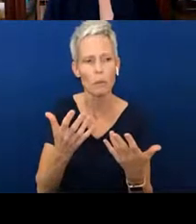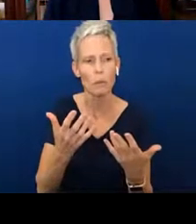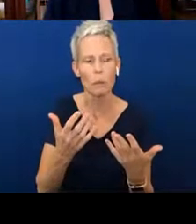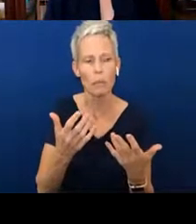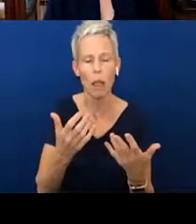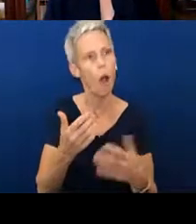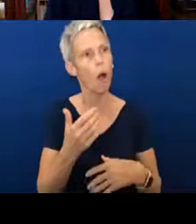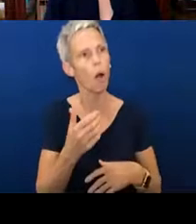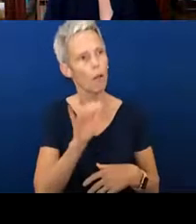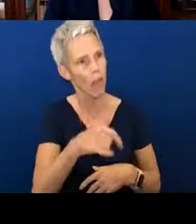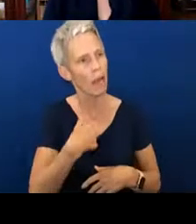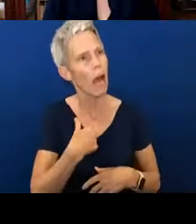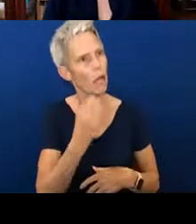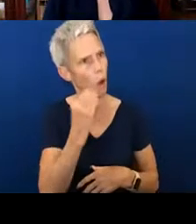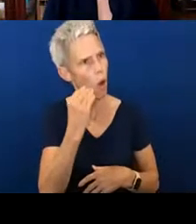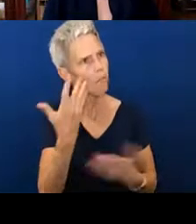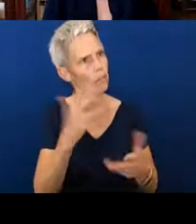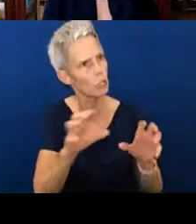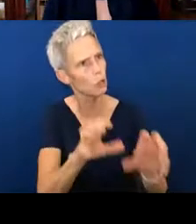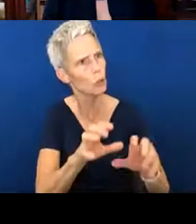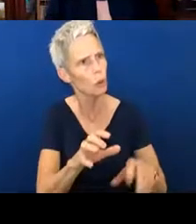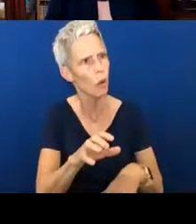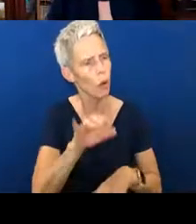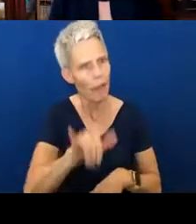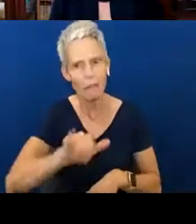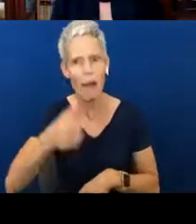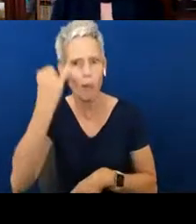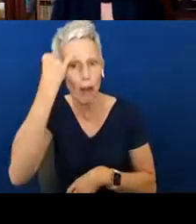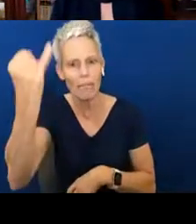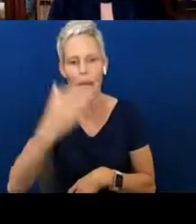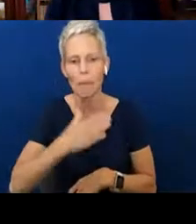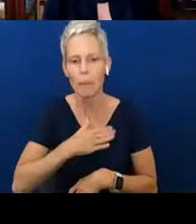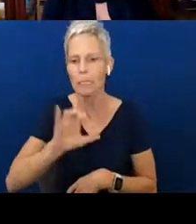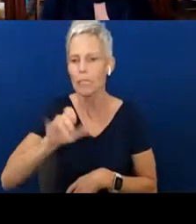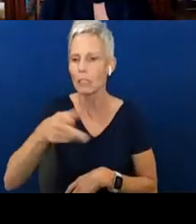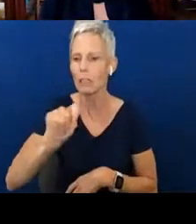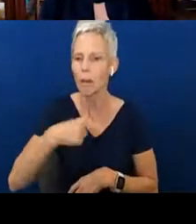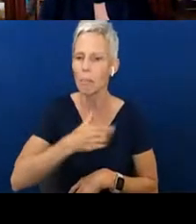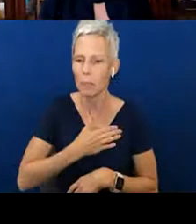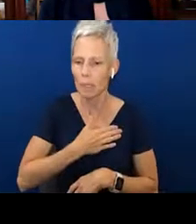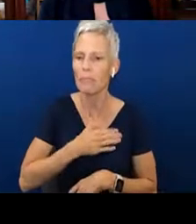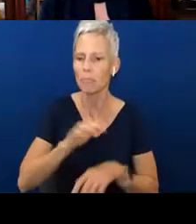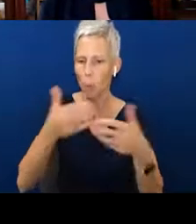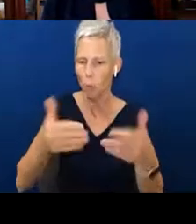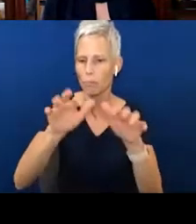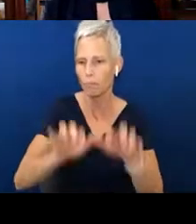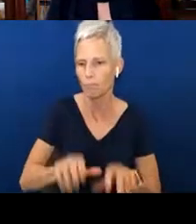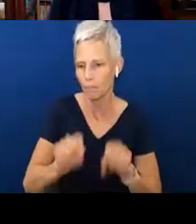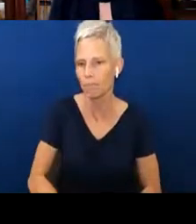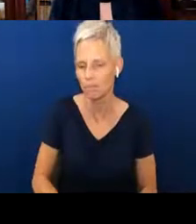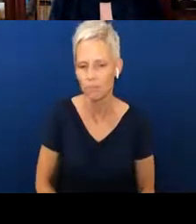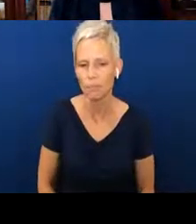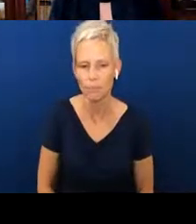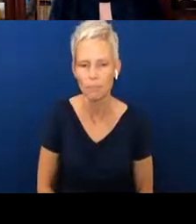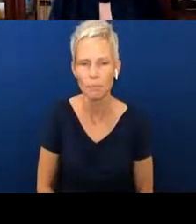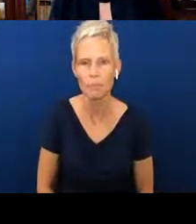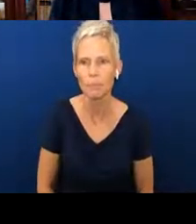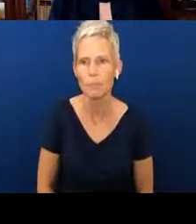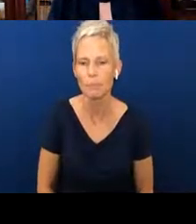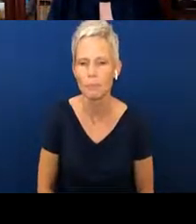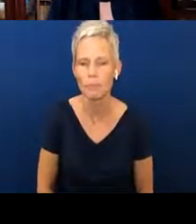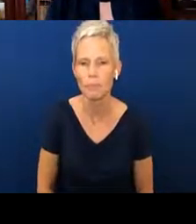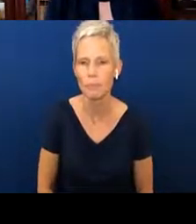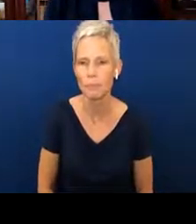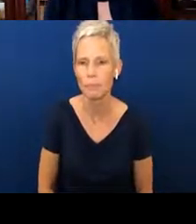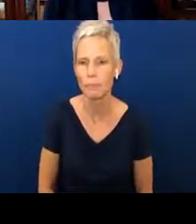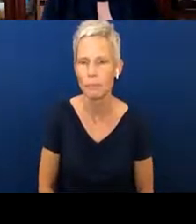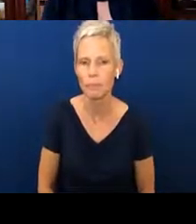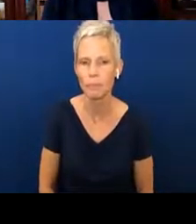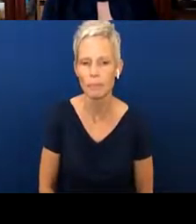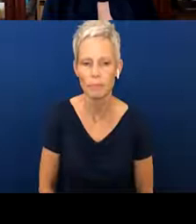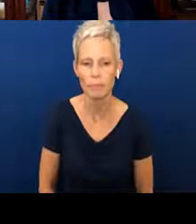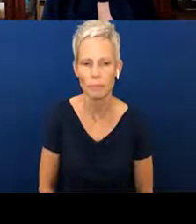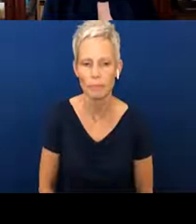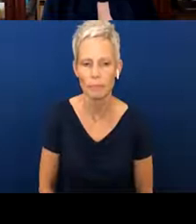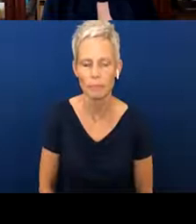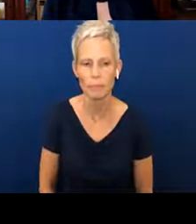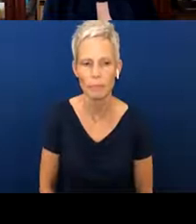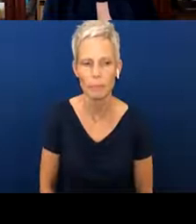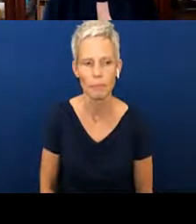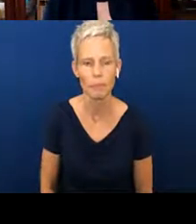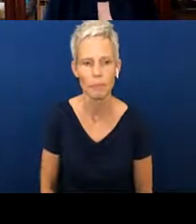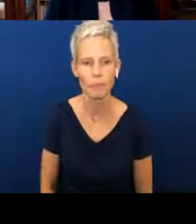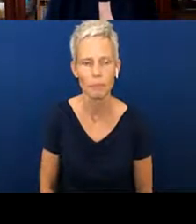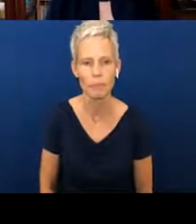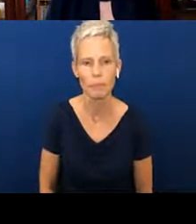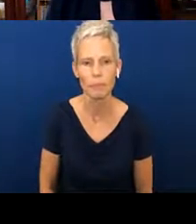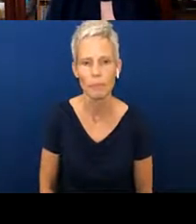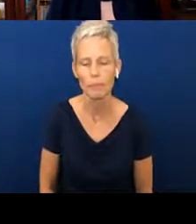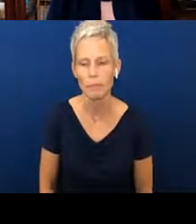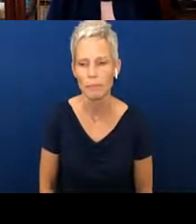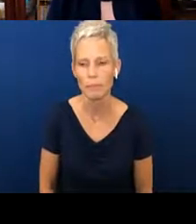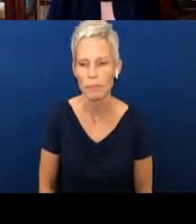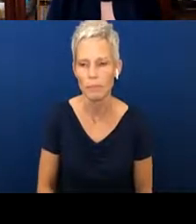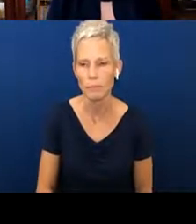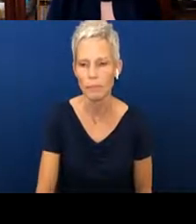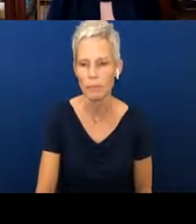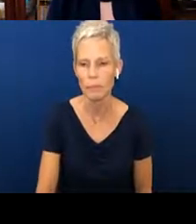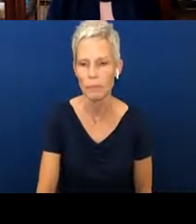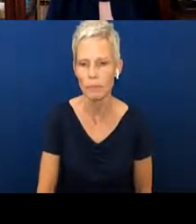or I could do that at home, or, here's another idea.” Feel free to type into the chat.